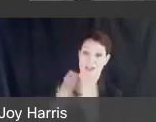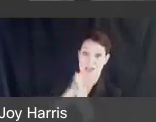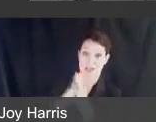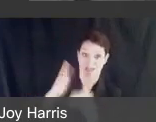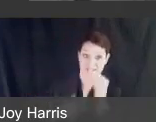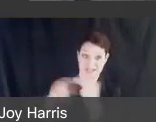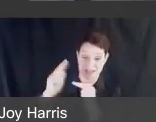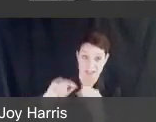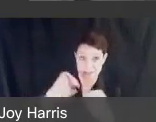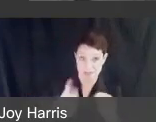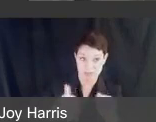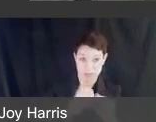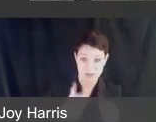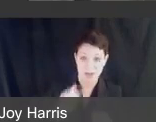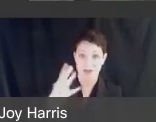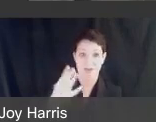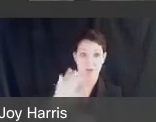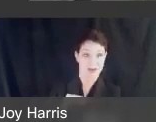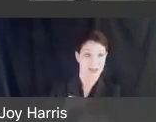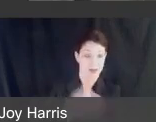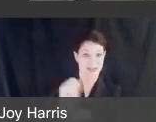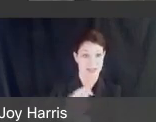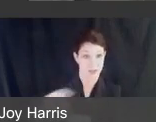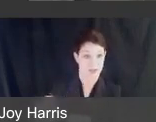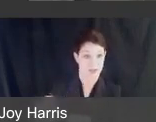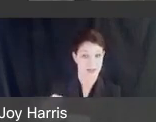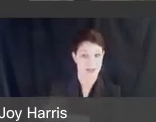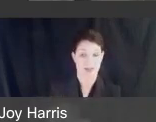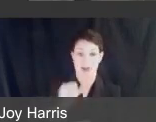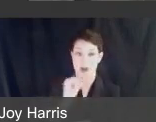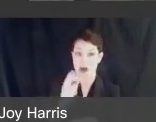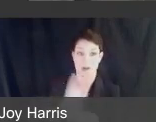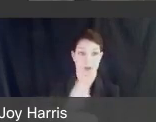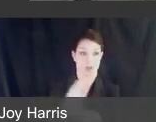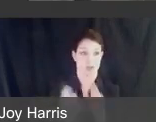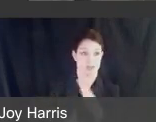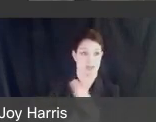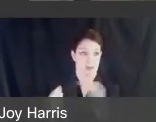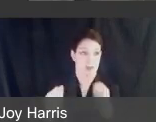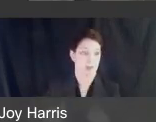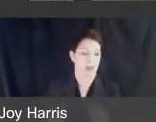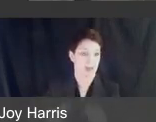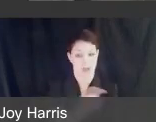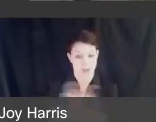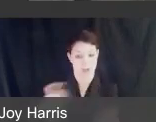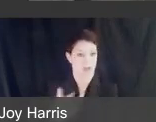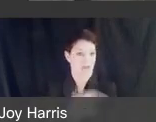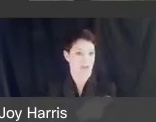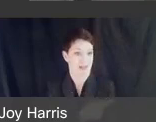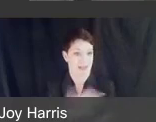counties in the southeast have unused capacity to administer vaccines here in the southeast,